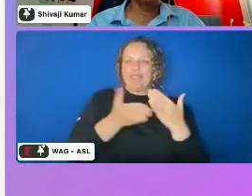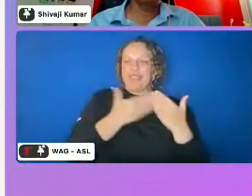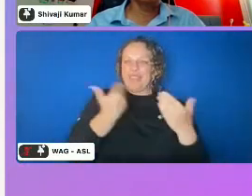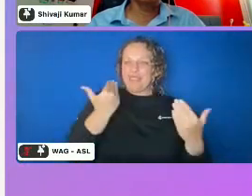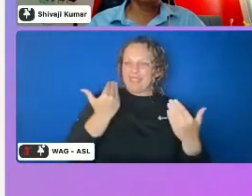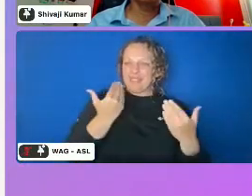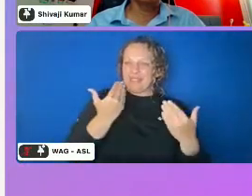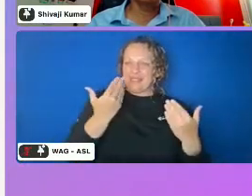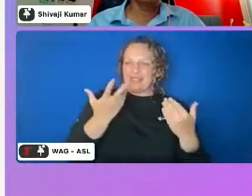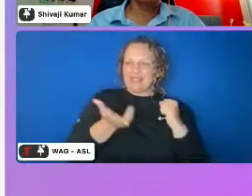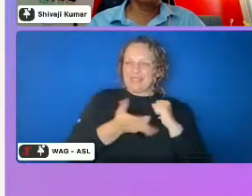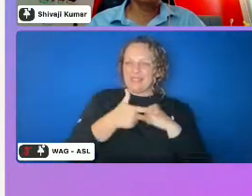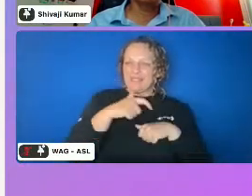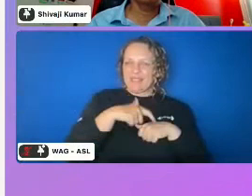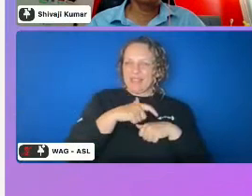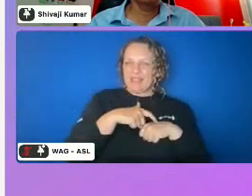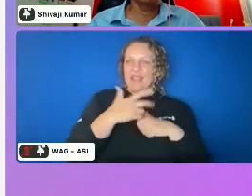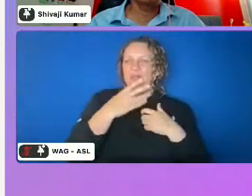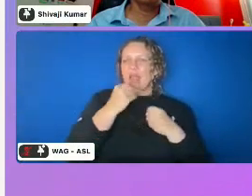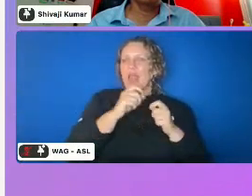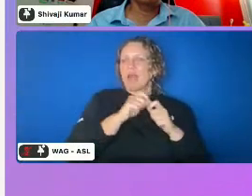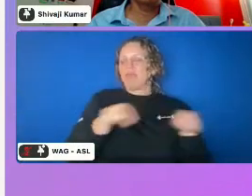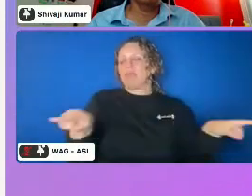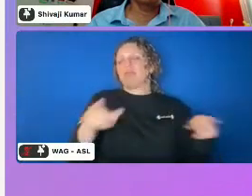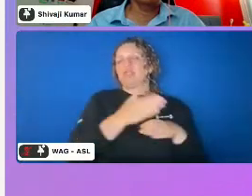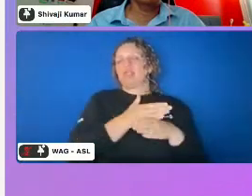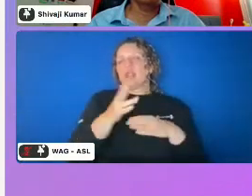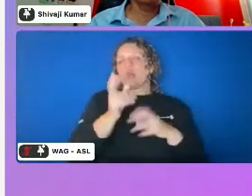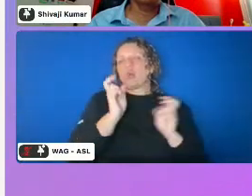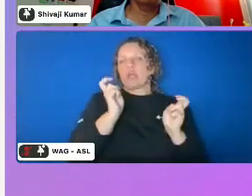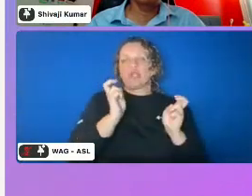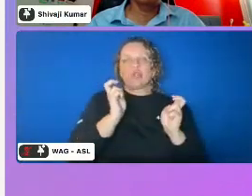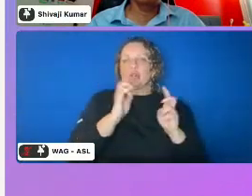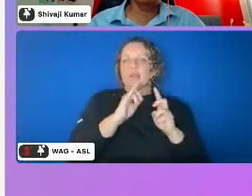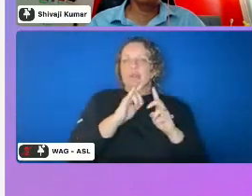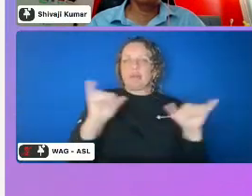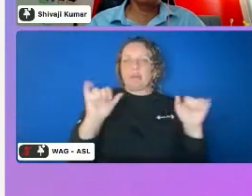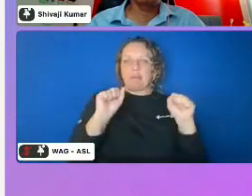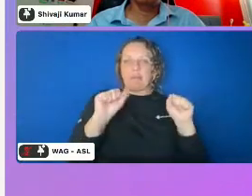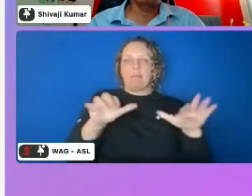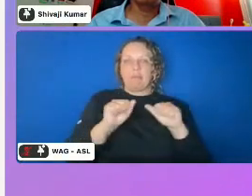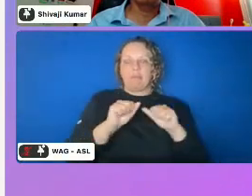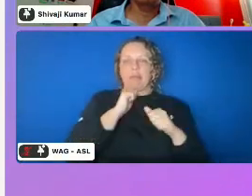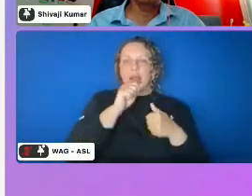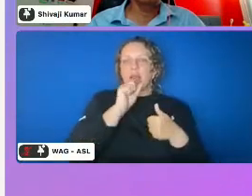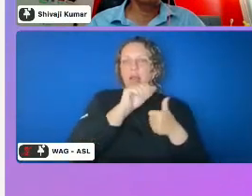and you can automatically share all of your issues at once, which is great. 'Cause, you know, we're kind of supporting